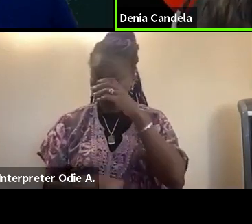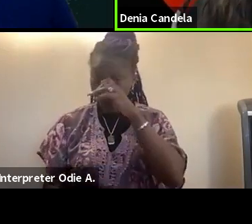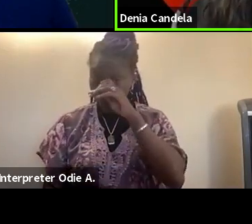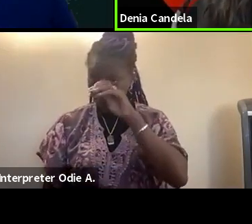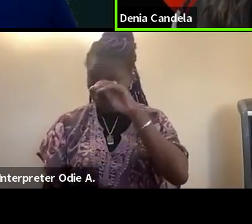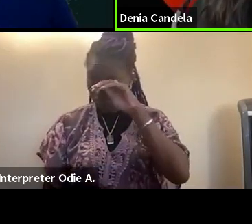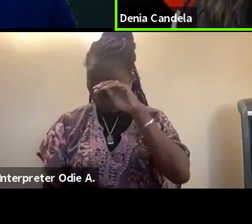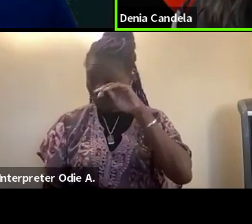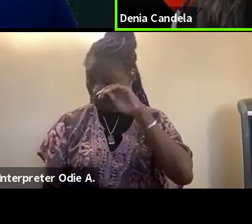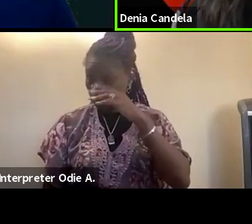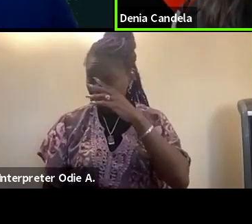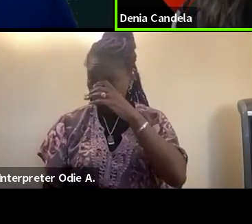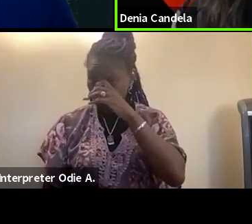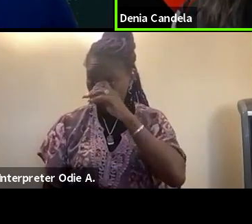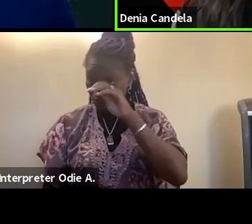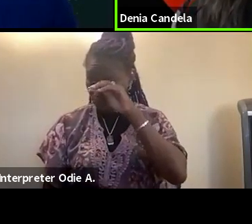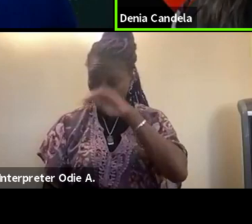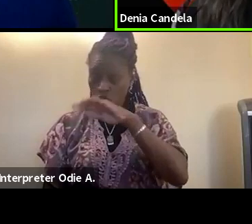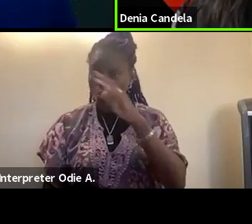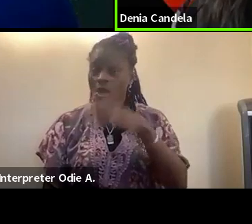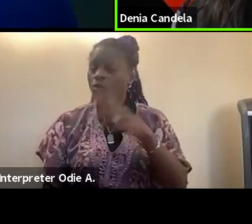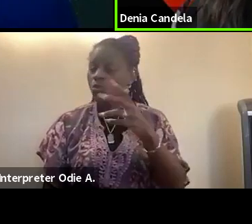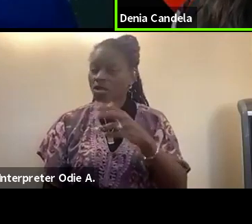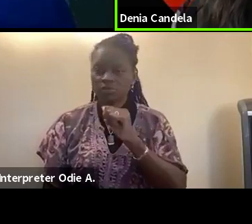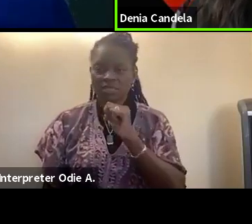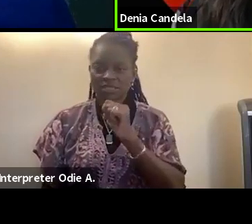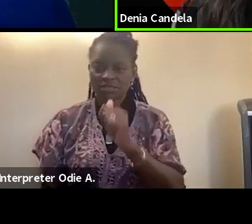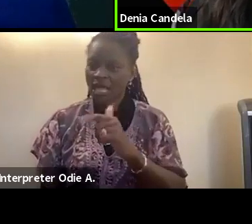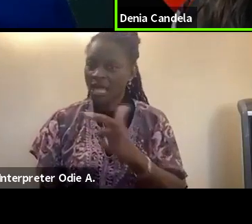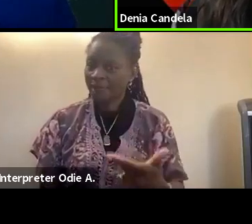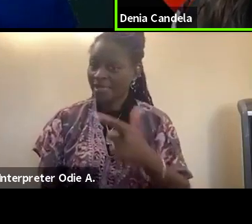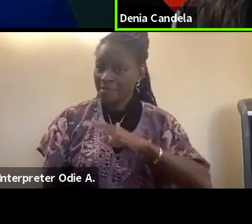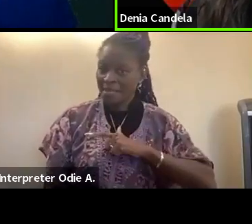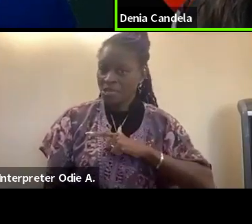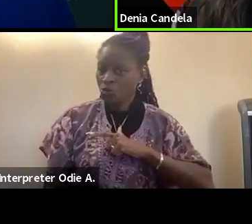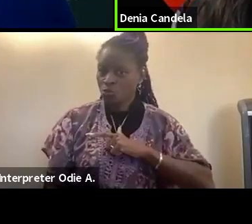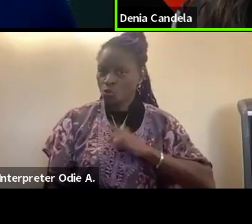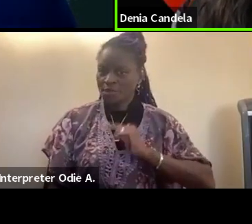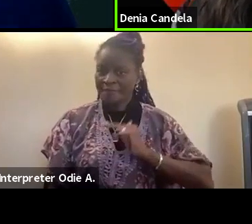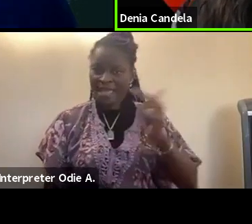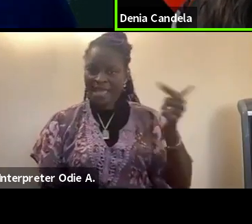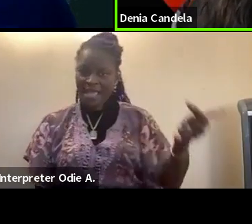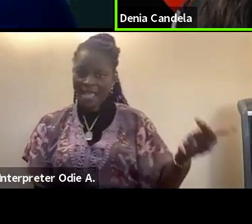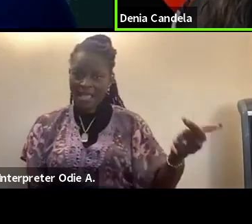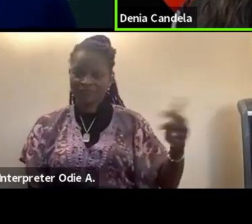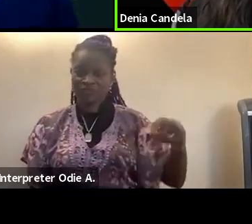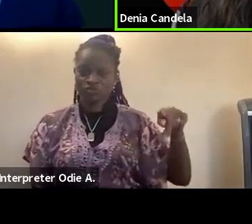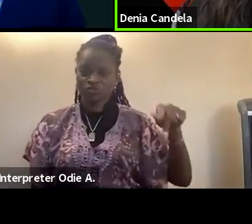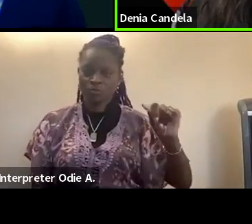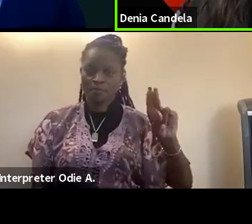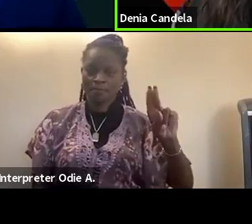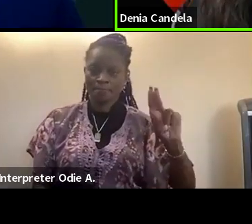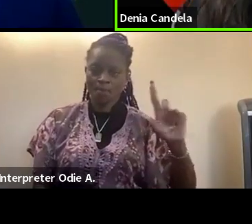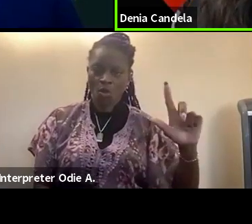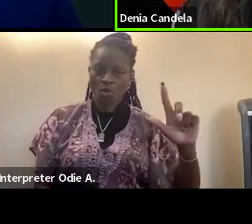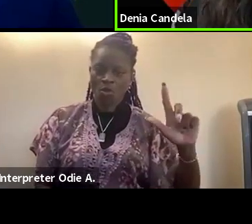I will actually pass it over to Paul, and thank you both for your contributions to today's conversation.